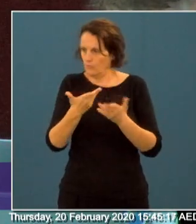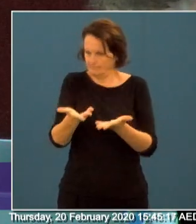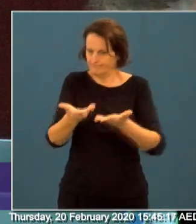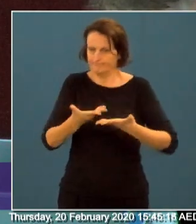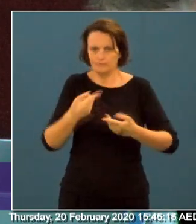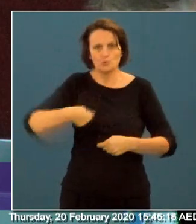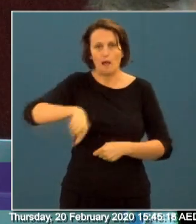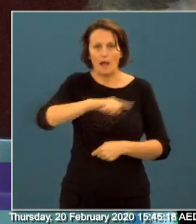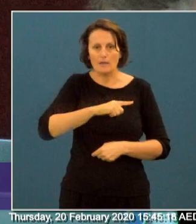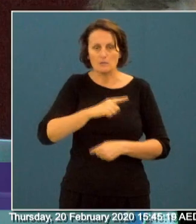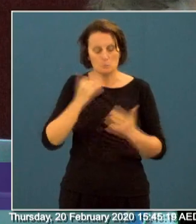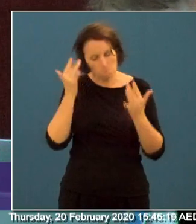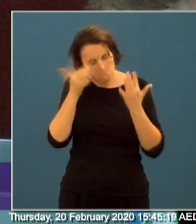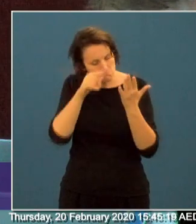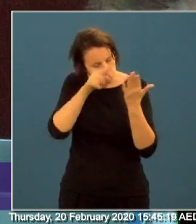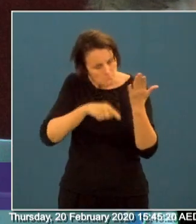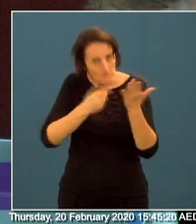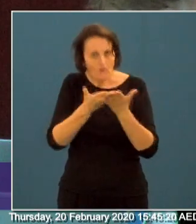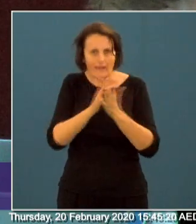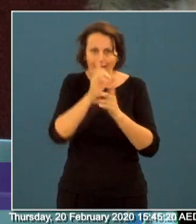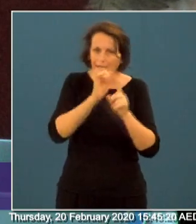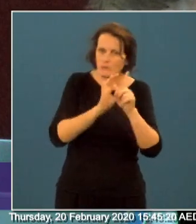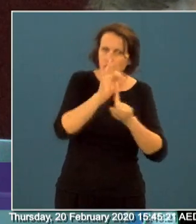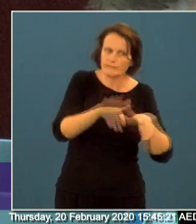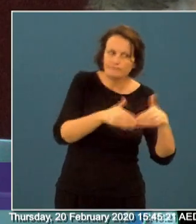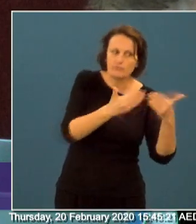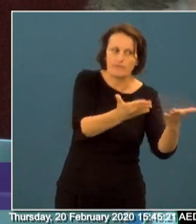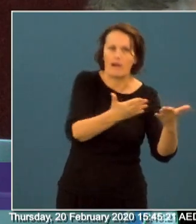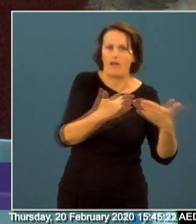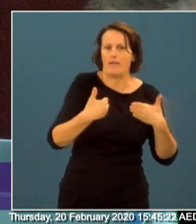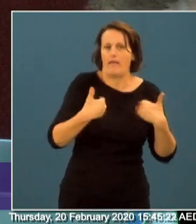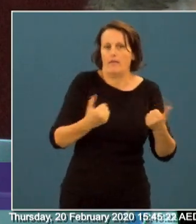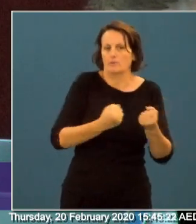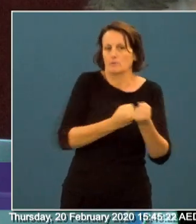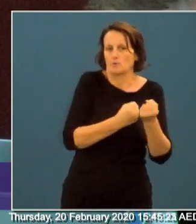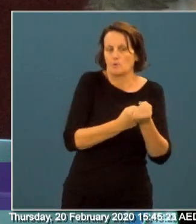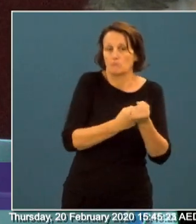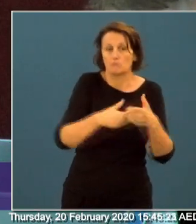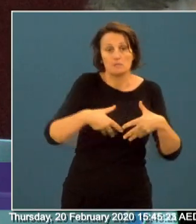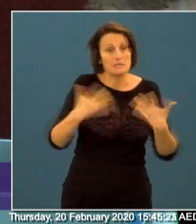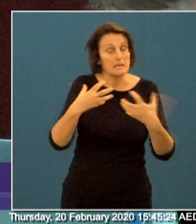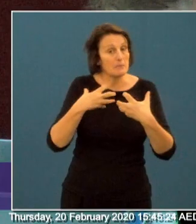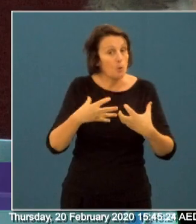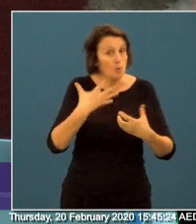Is there anything else you would wish to tell the Commission